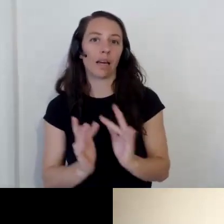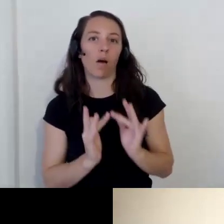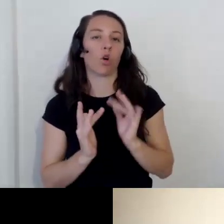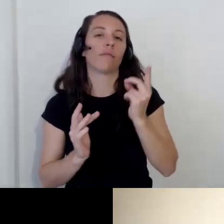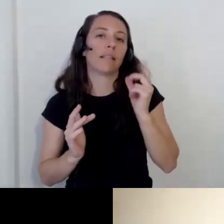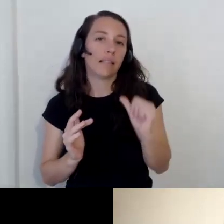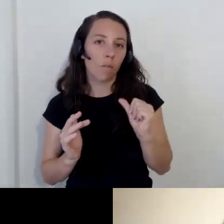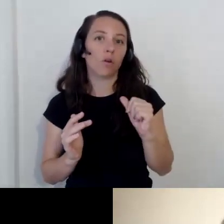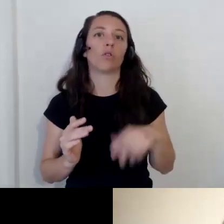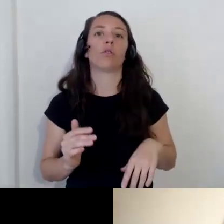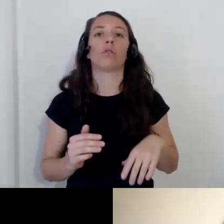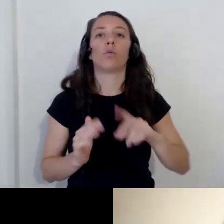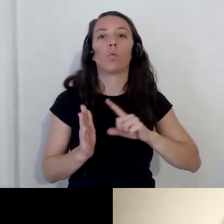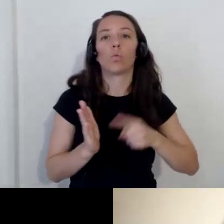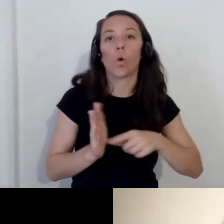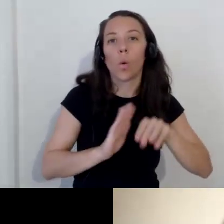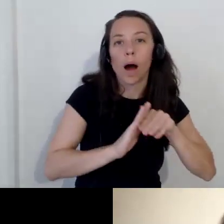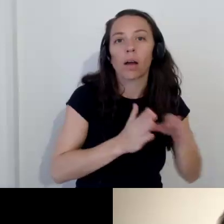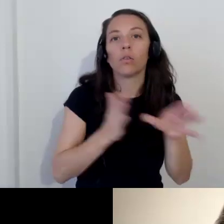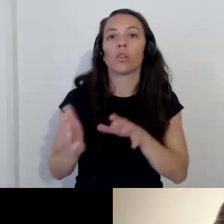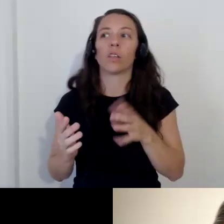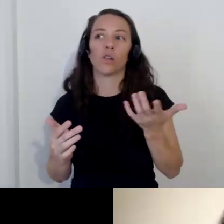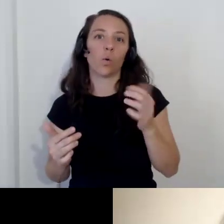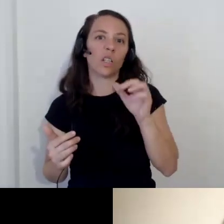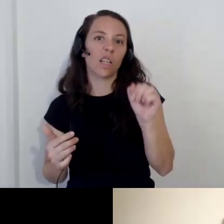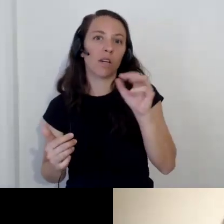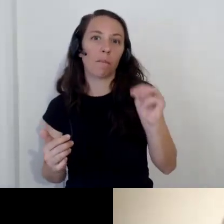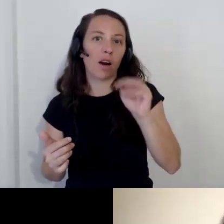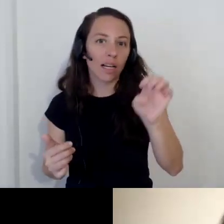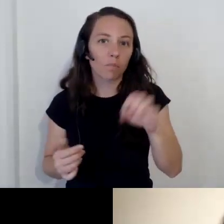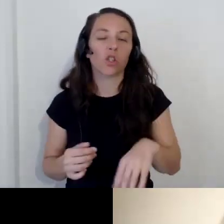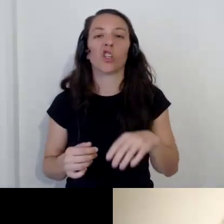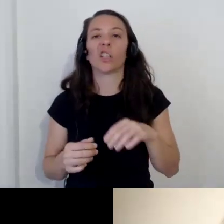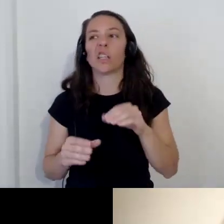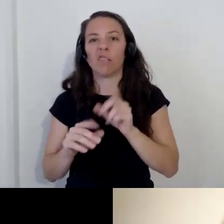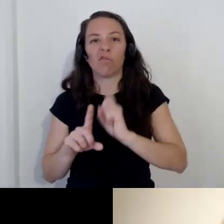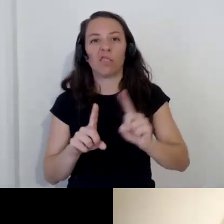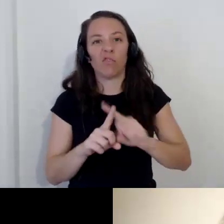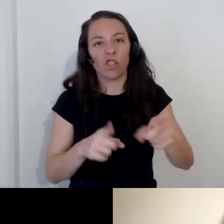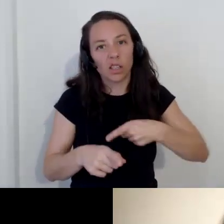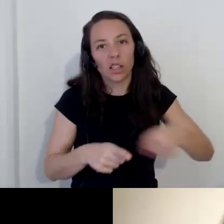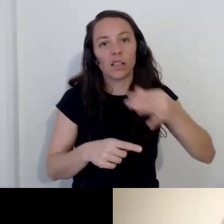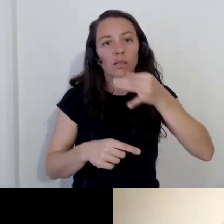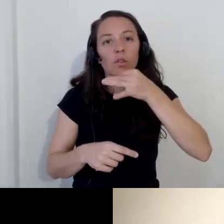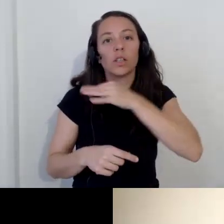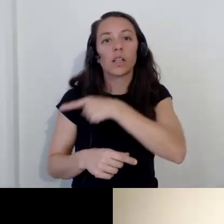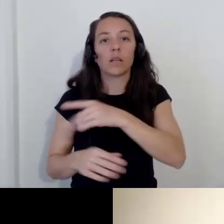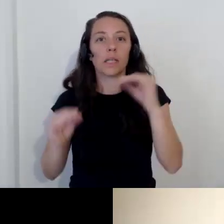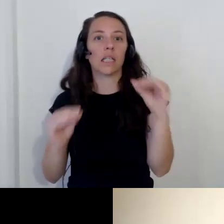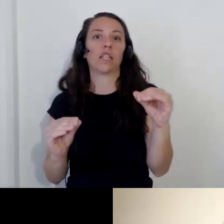Disabled subject matter experts in various different worlds of expertise and have them teach courses on Making Space and also to be able to